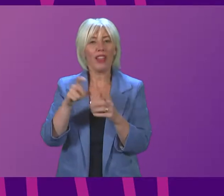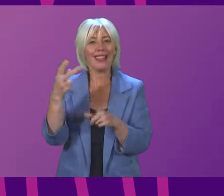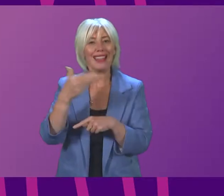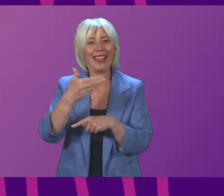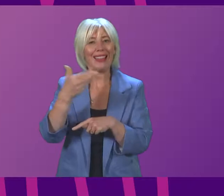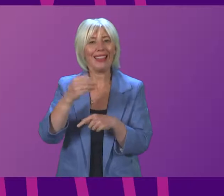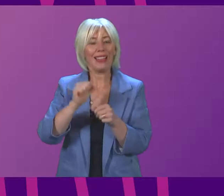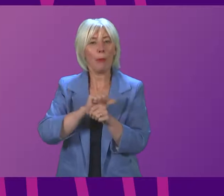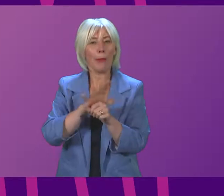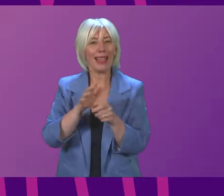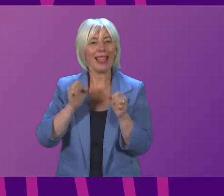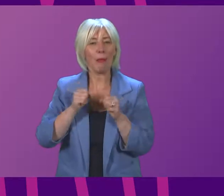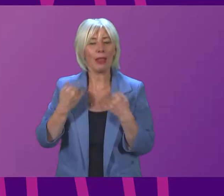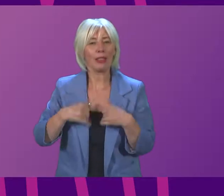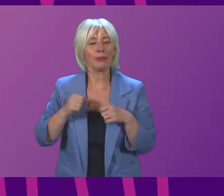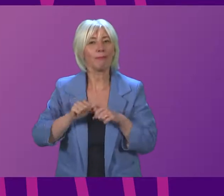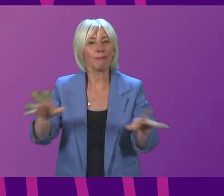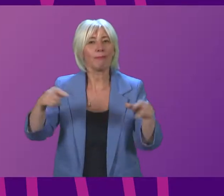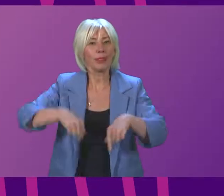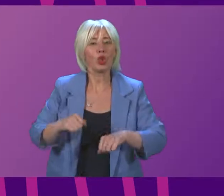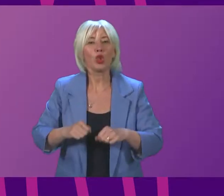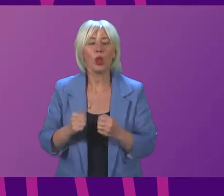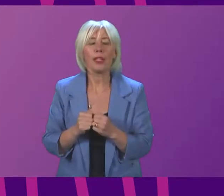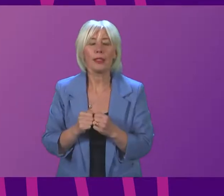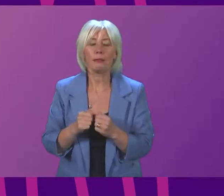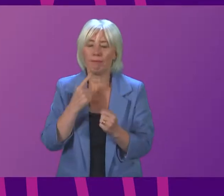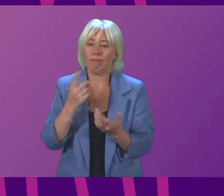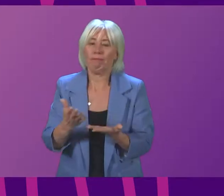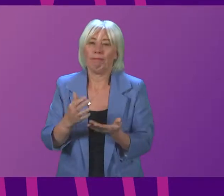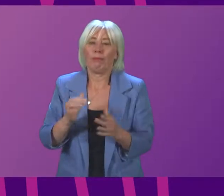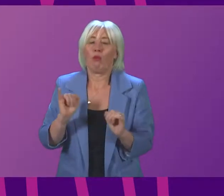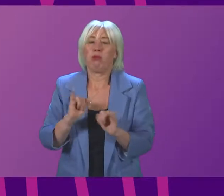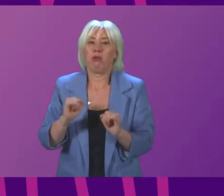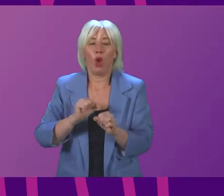At the outset of this statement, I acknowledge that Covid-19 has had, and continues to have, an